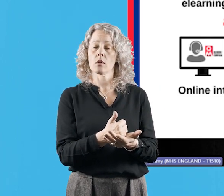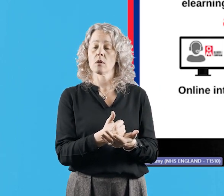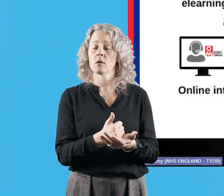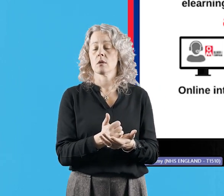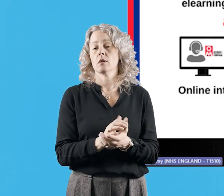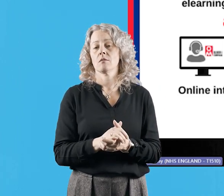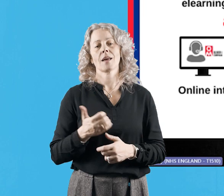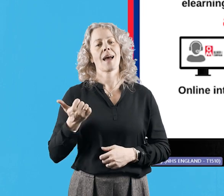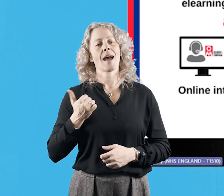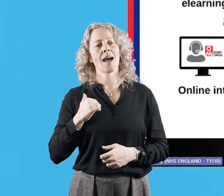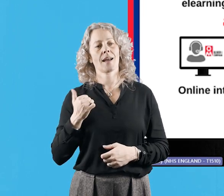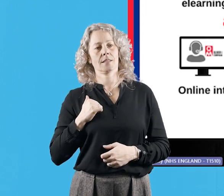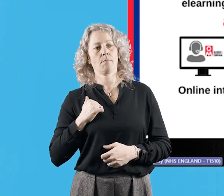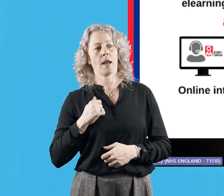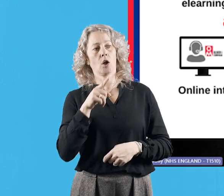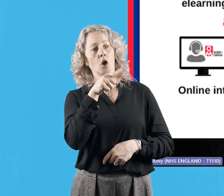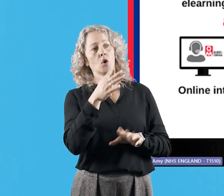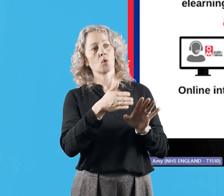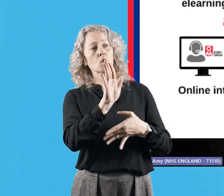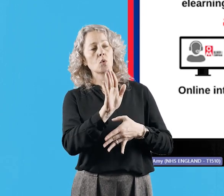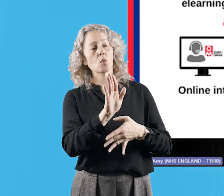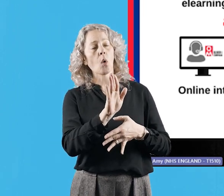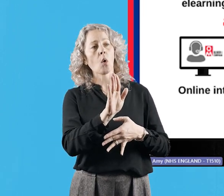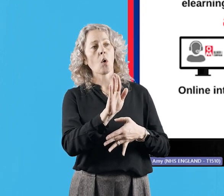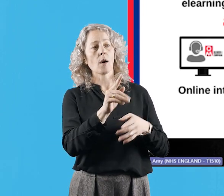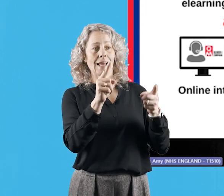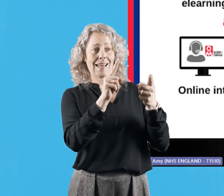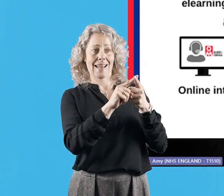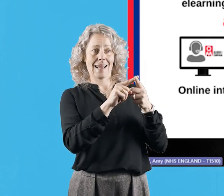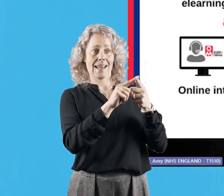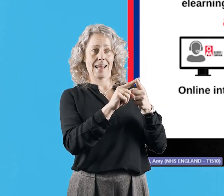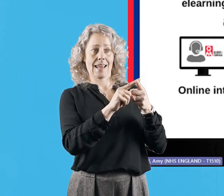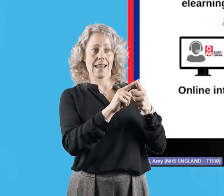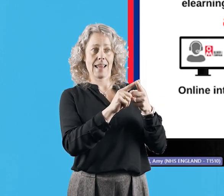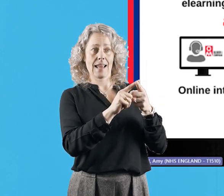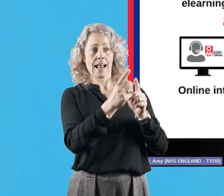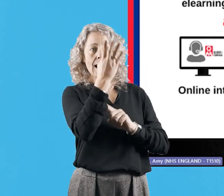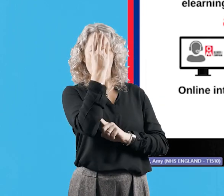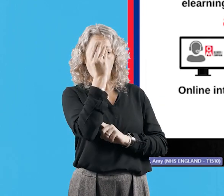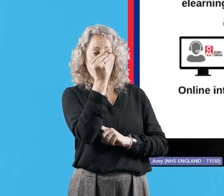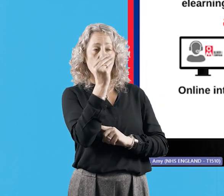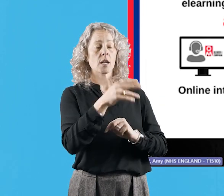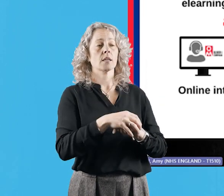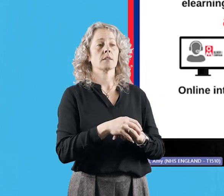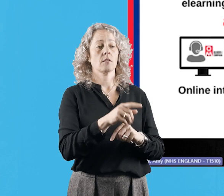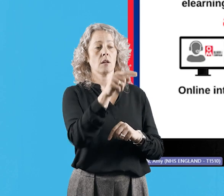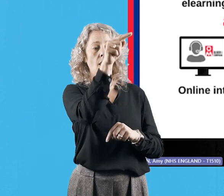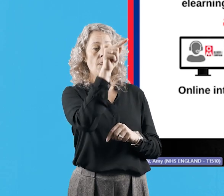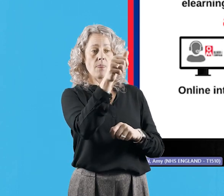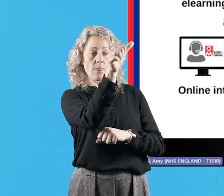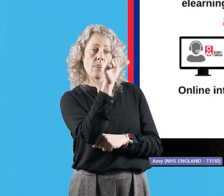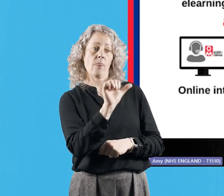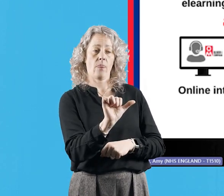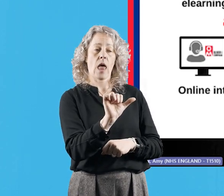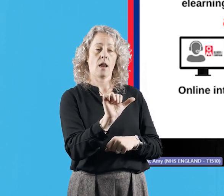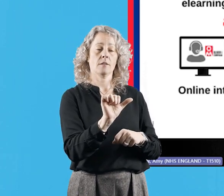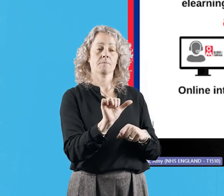then the kind of expectation is that you would do the online session or the face to face session as soon as practical